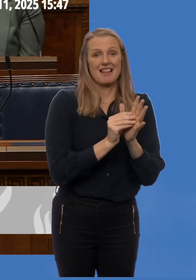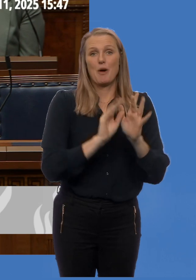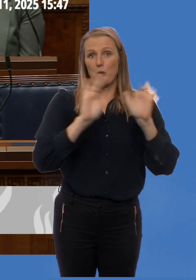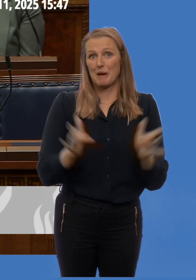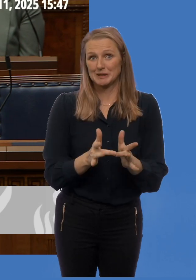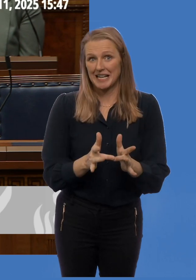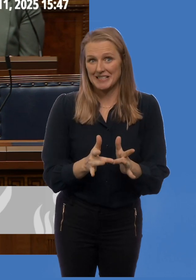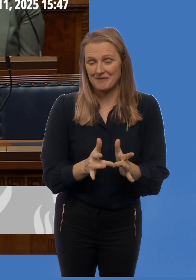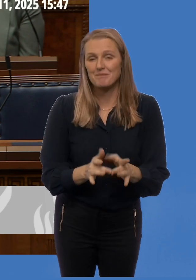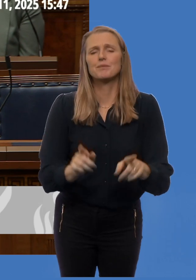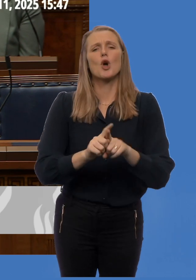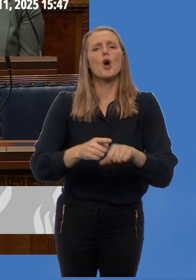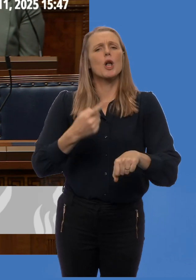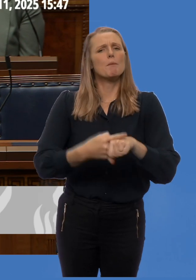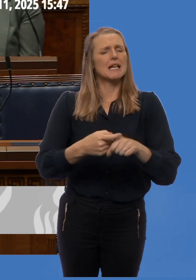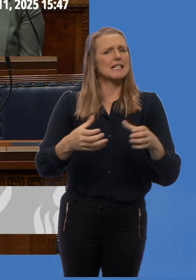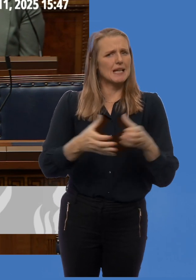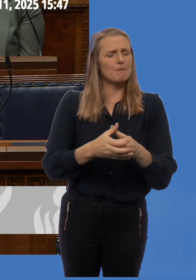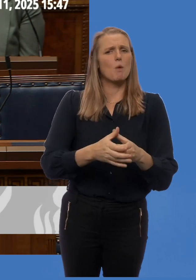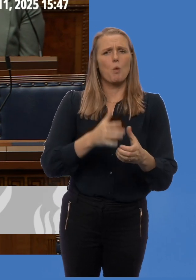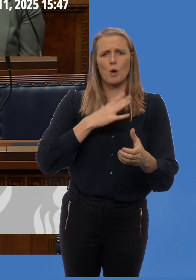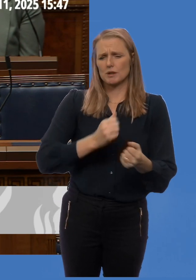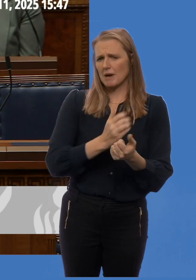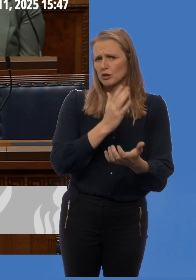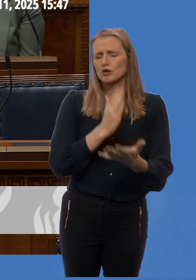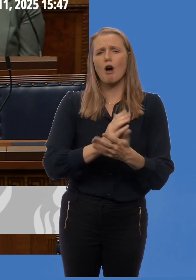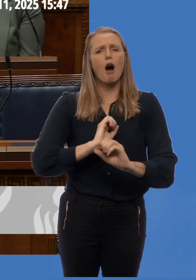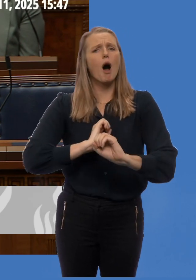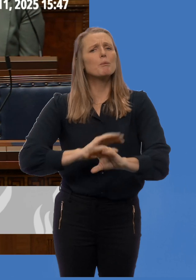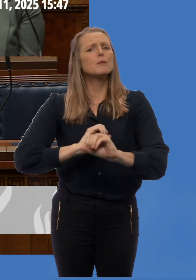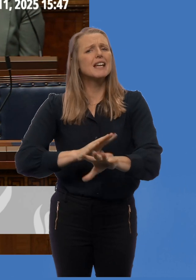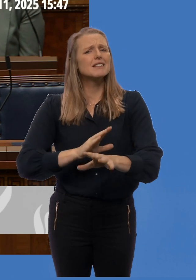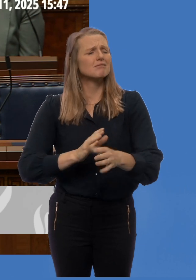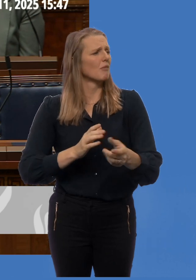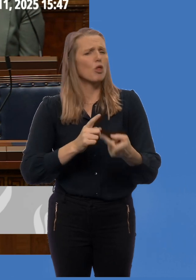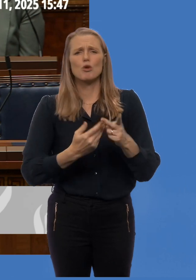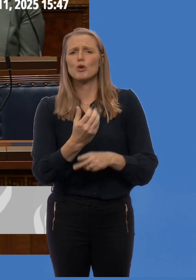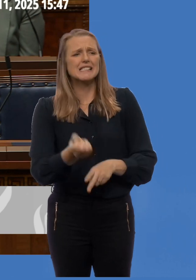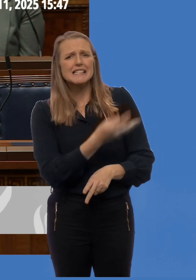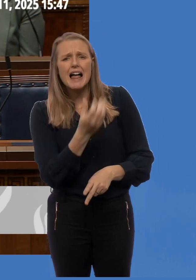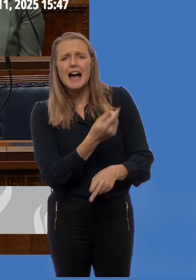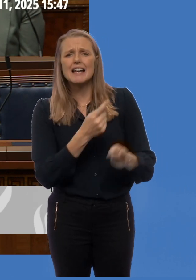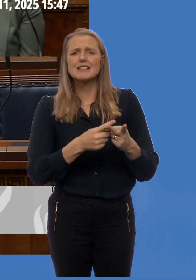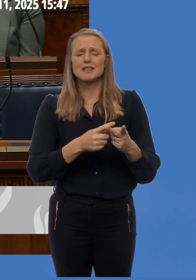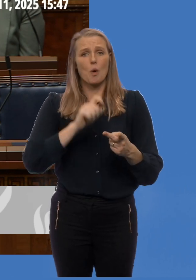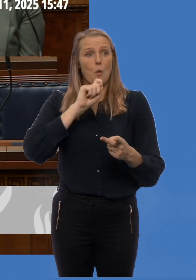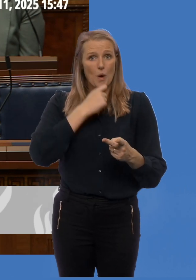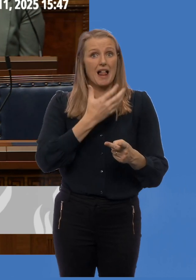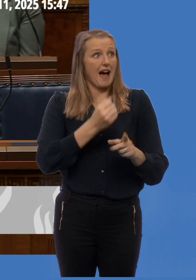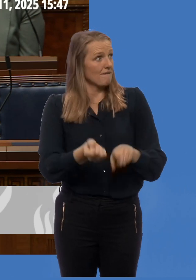accessible updates, including slide summaries interpreted in both Irish Sign Language and British Sign Language, to